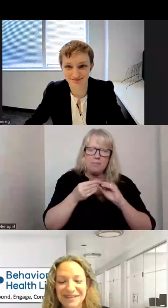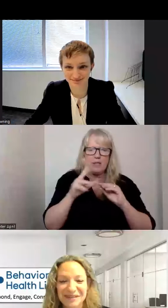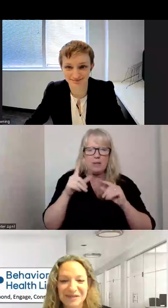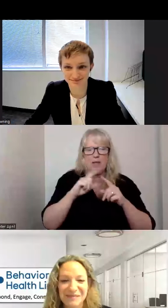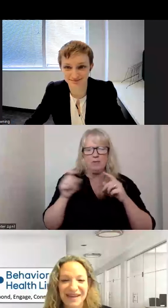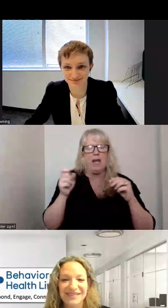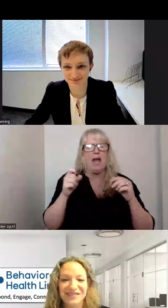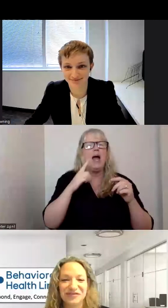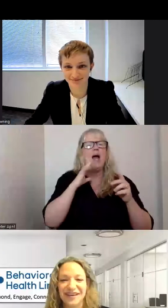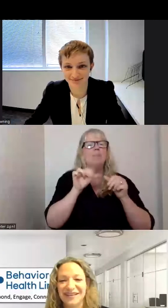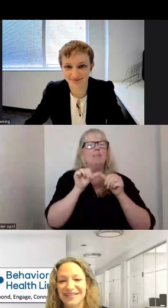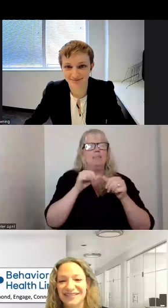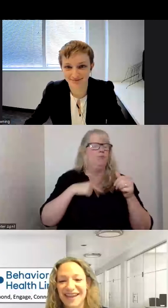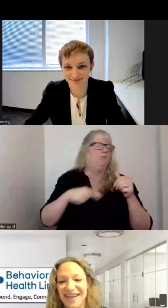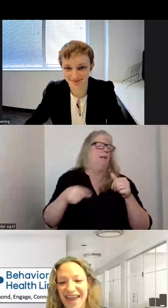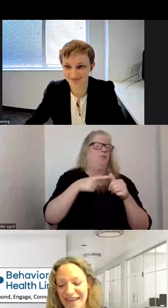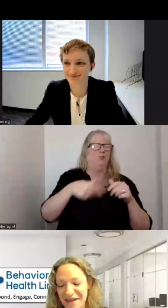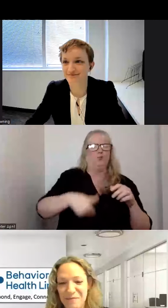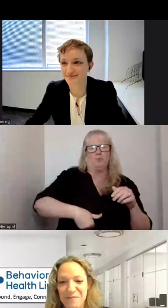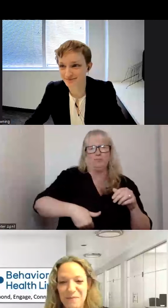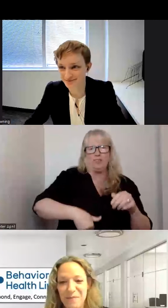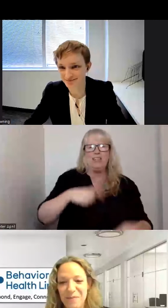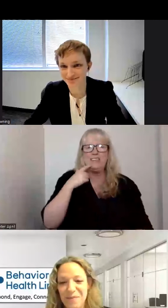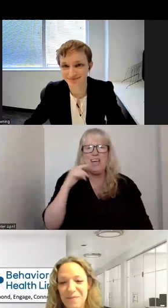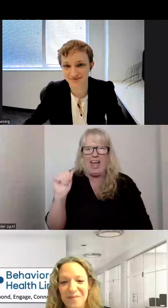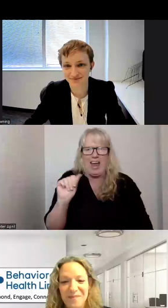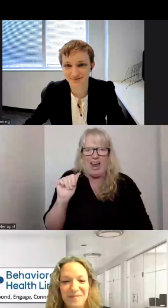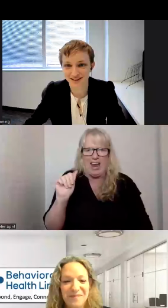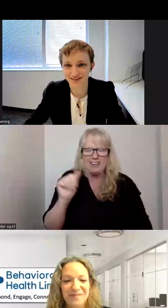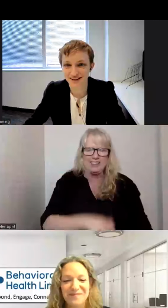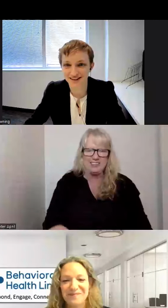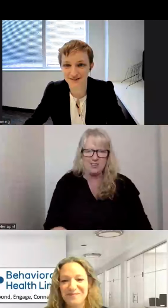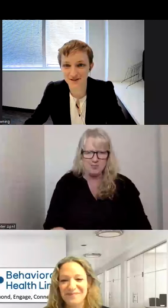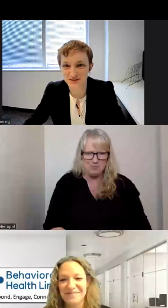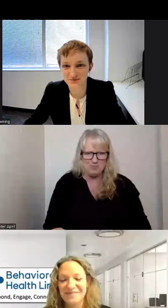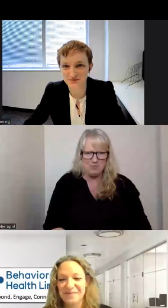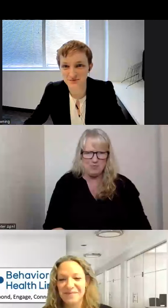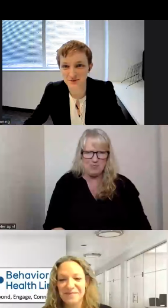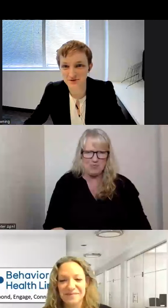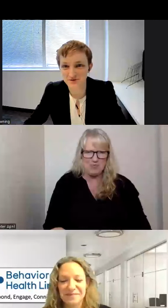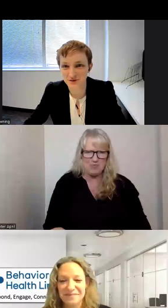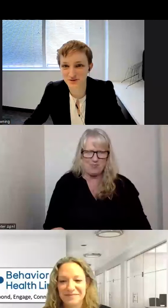I AM GOING TO STICK WITH MY INITIAL GUT AND SAY A. >>: ALL RIGHT. WE CAN MOVE FORWARD